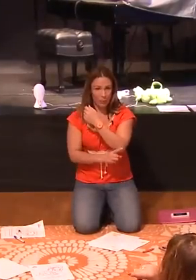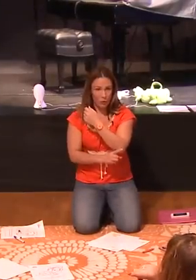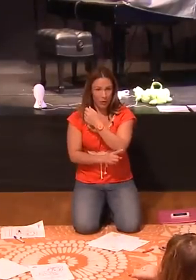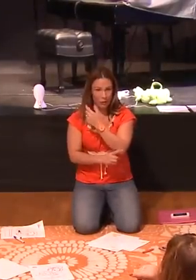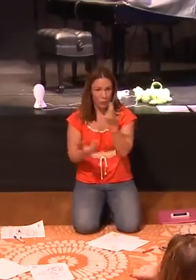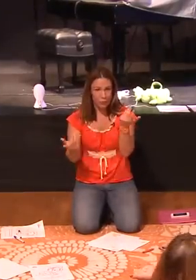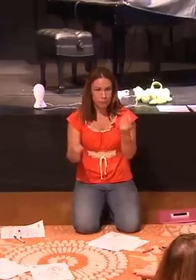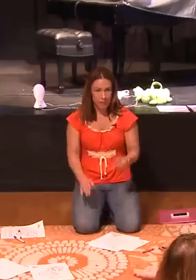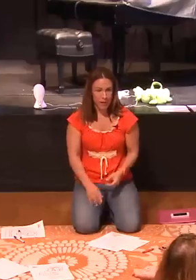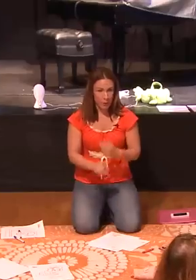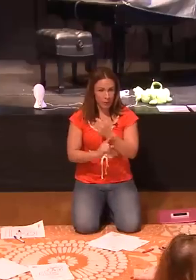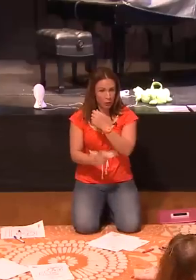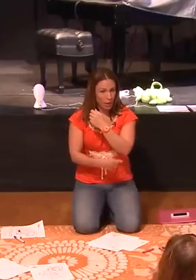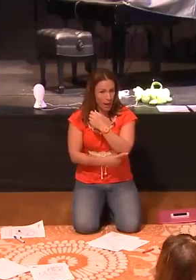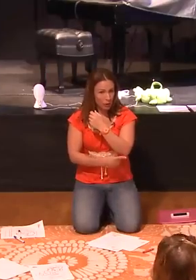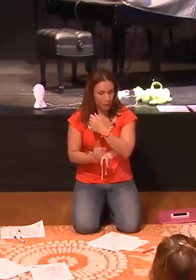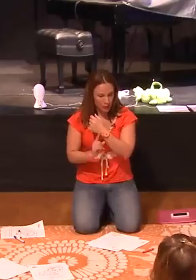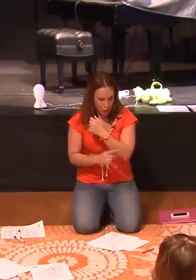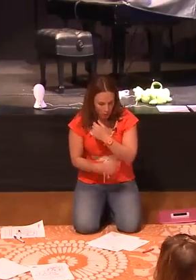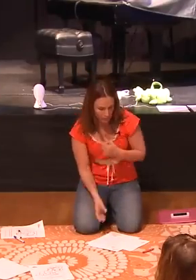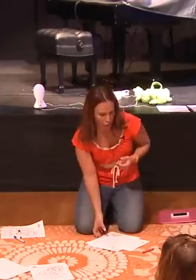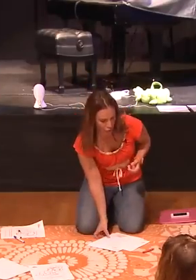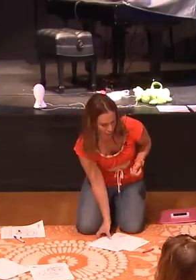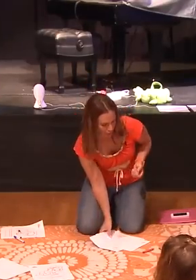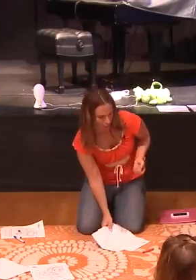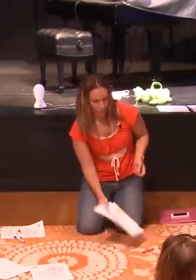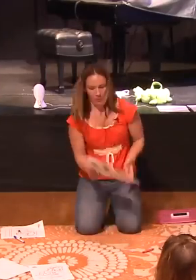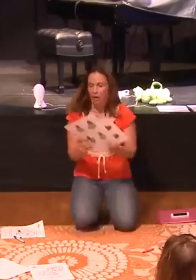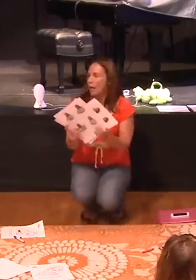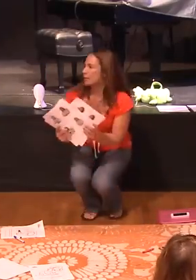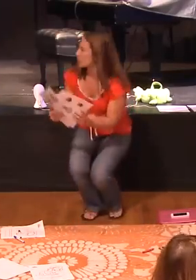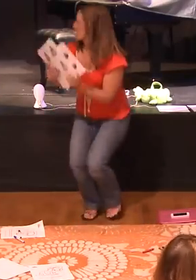GARBAGE and TRASH. "Put it in the TRASH. Put it in the GARBAGE."